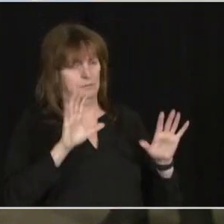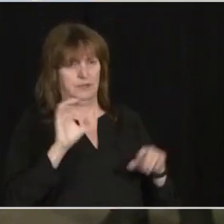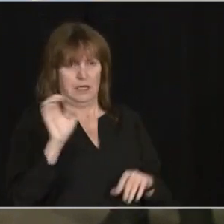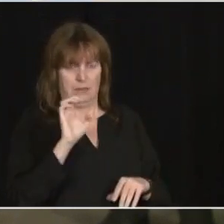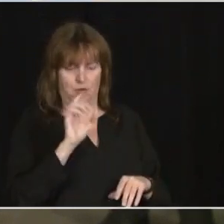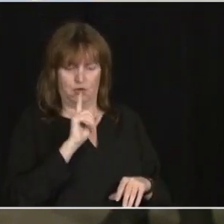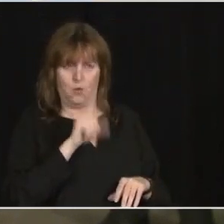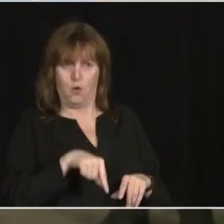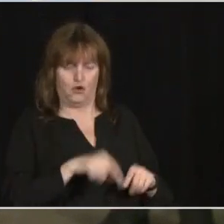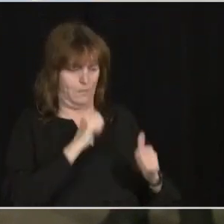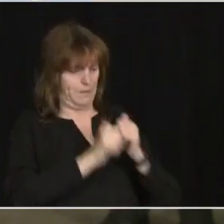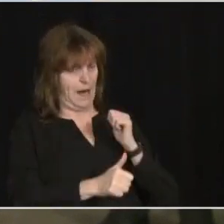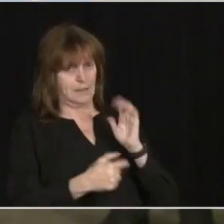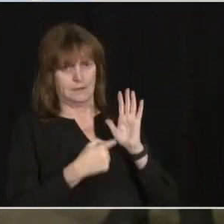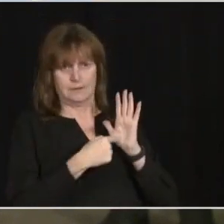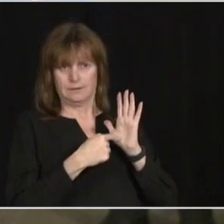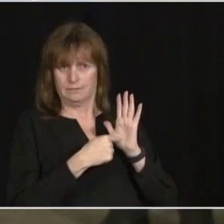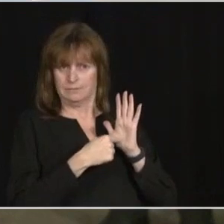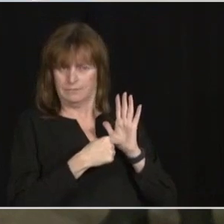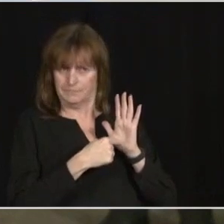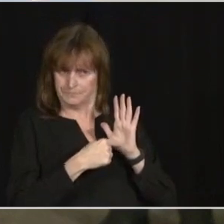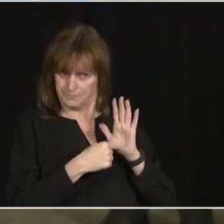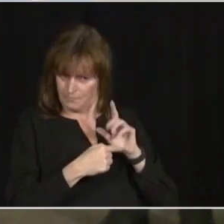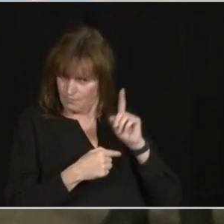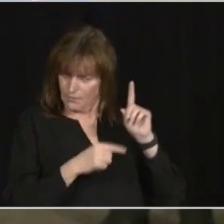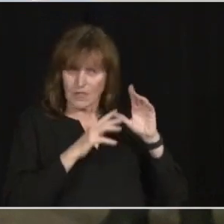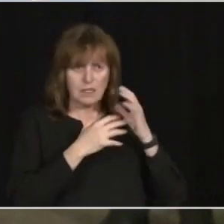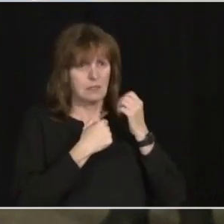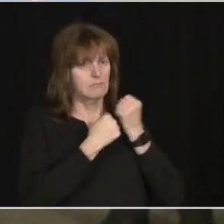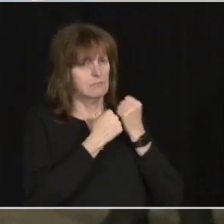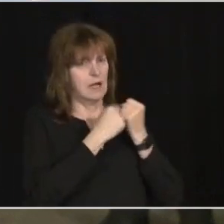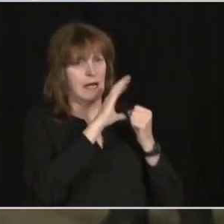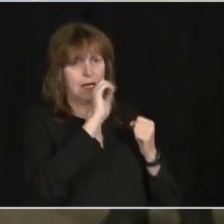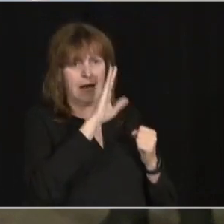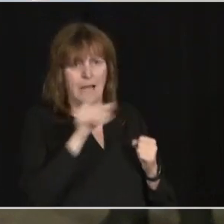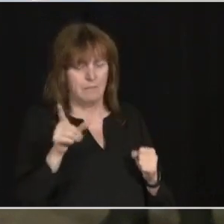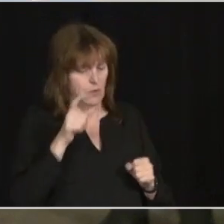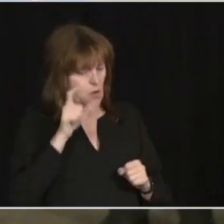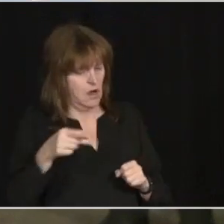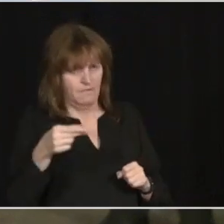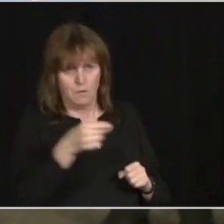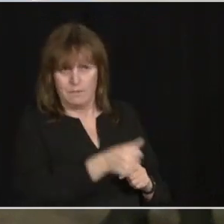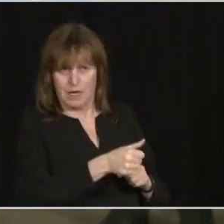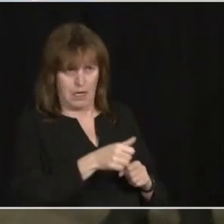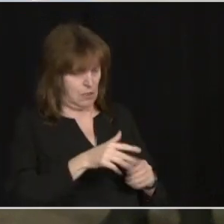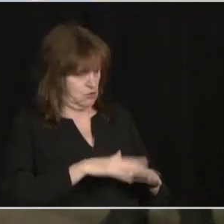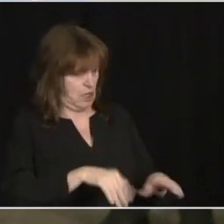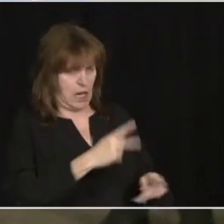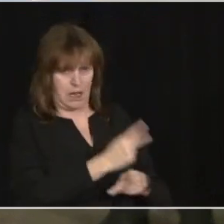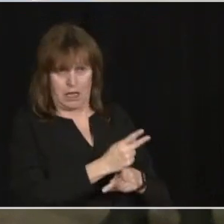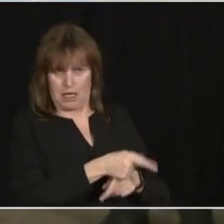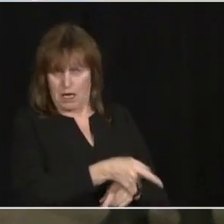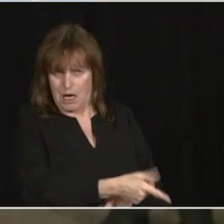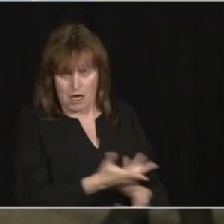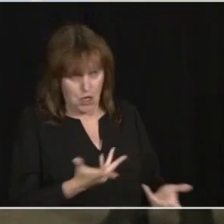order was brought forth on the support of the cabinet to mitigate that circumstance so you can save your money.